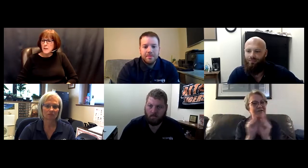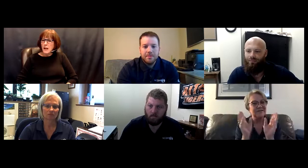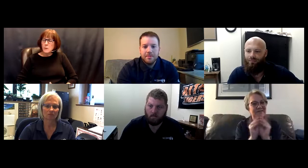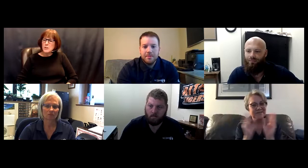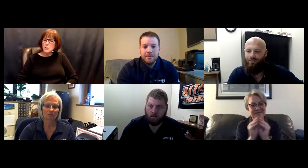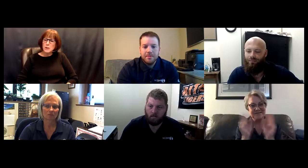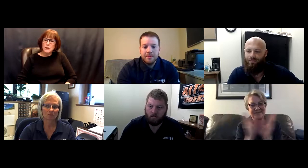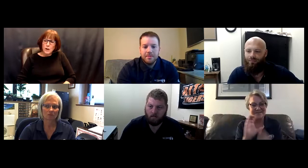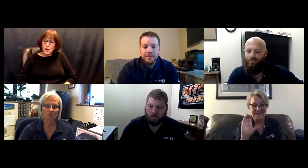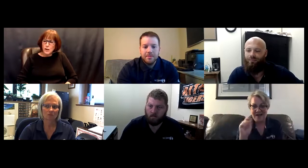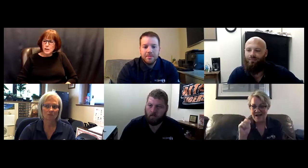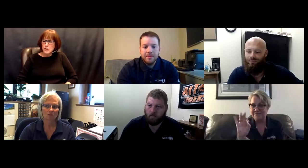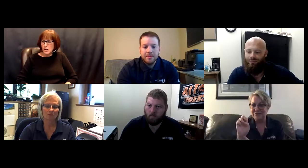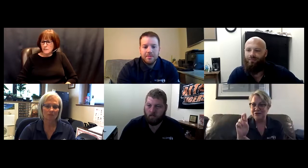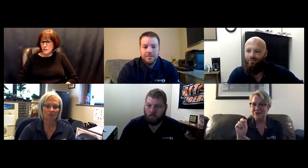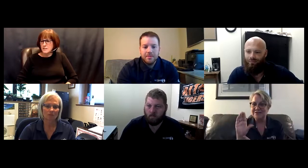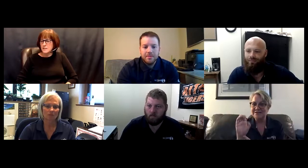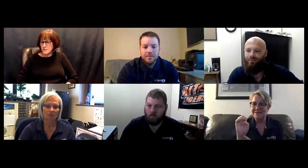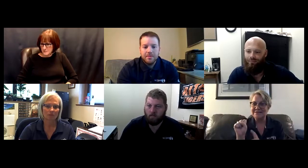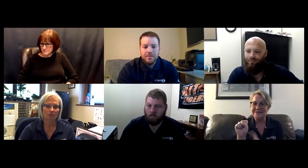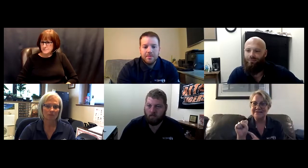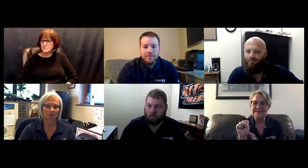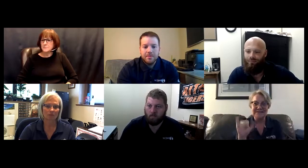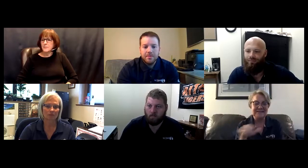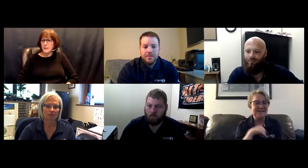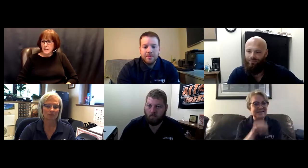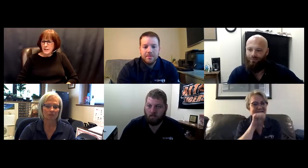I went to a large conference